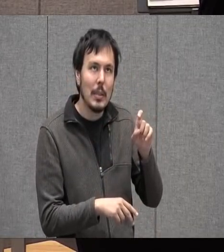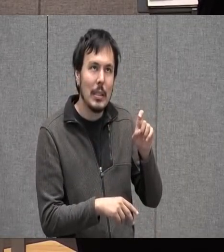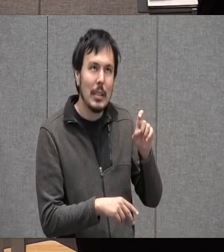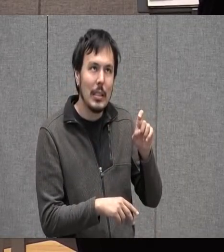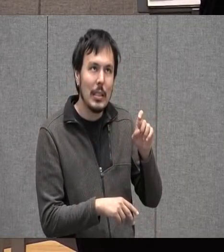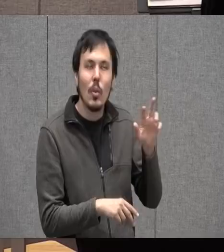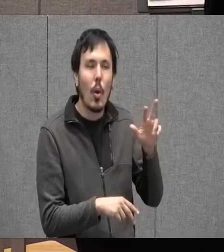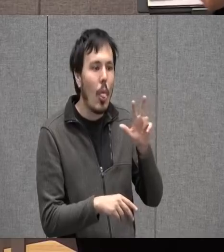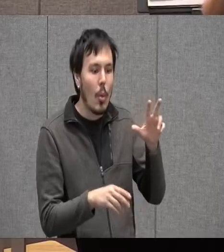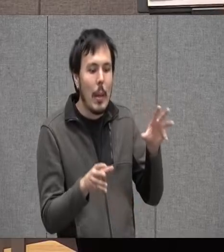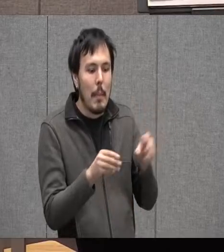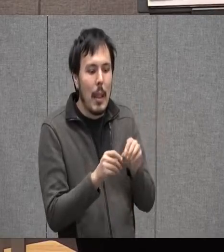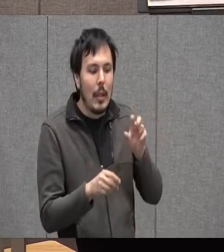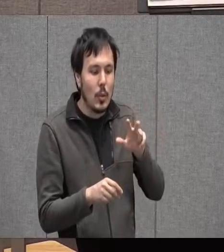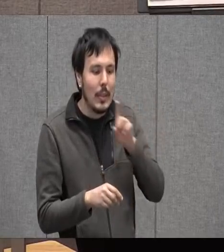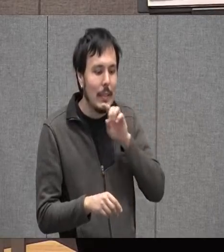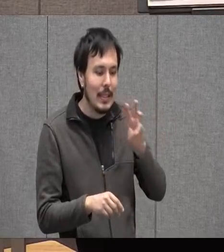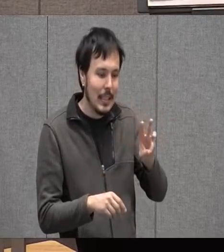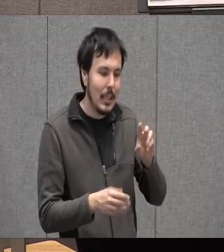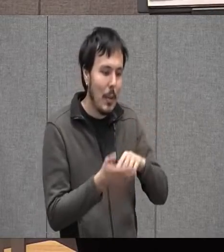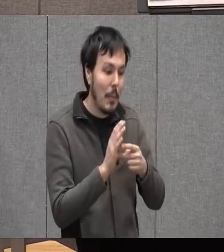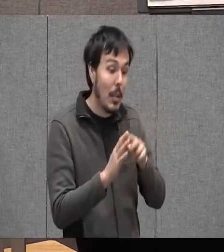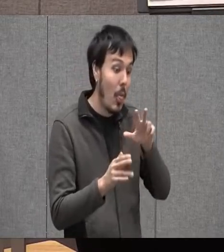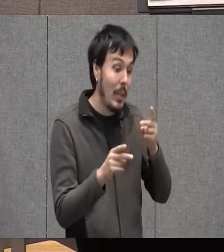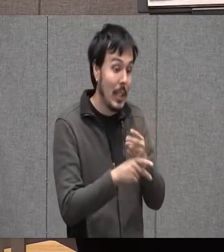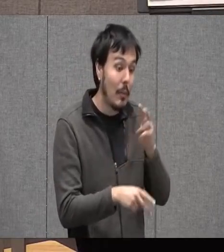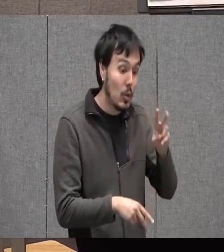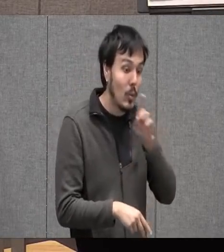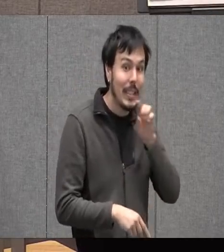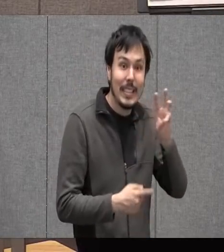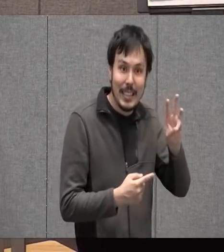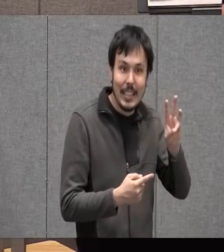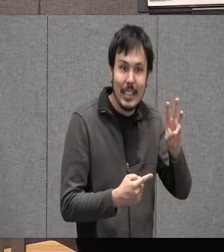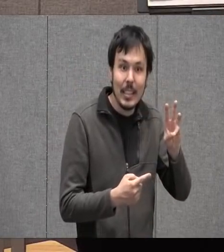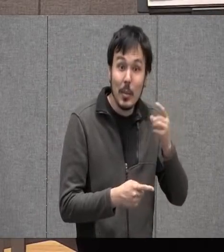That's right. Perfect. All right. That's awesome.